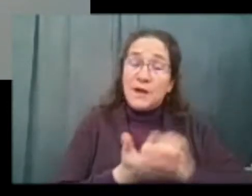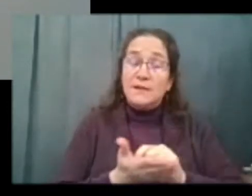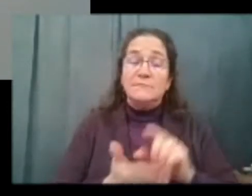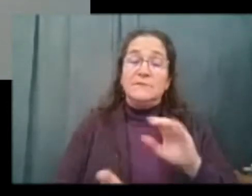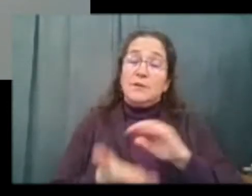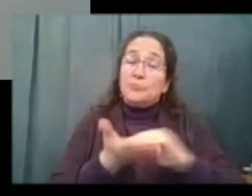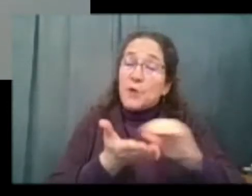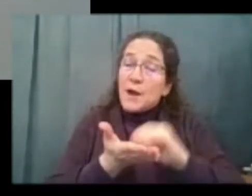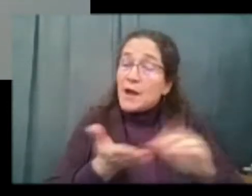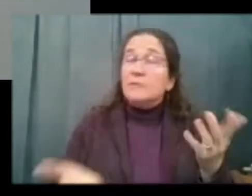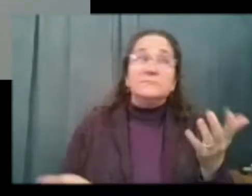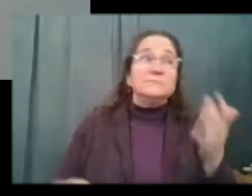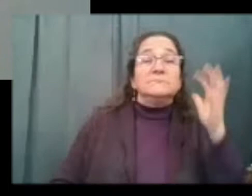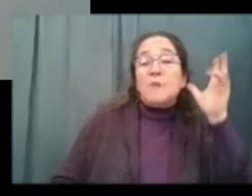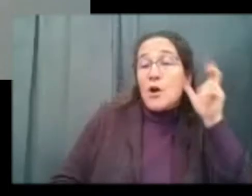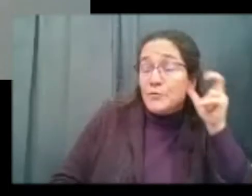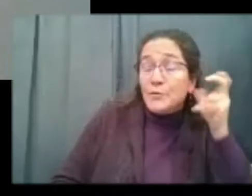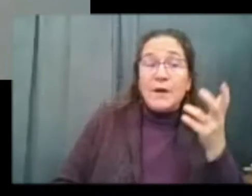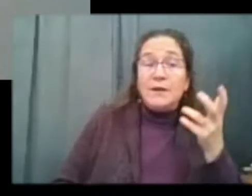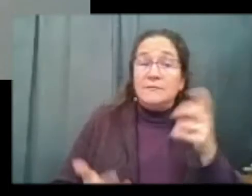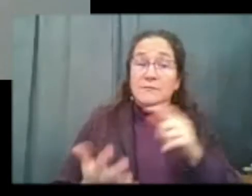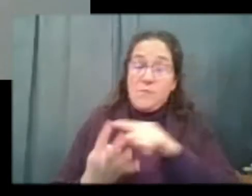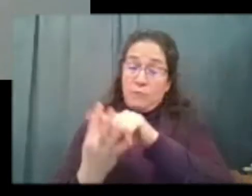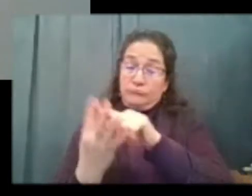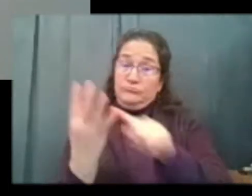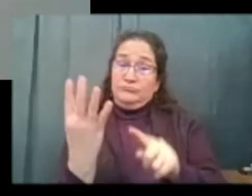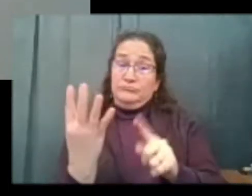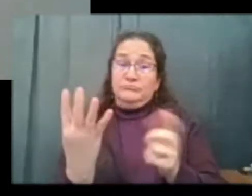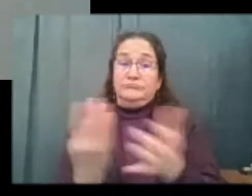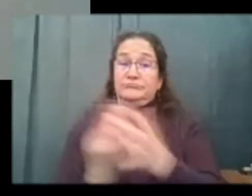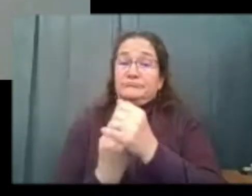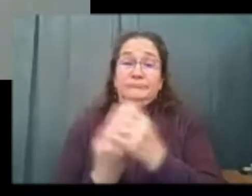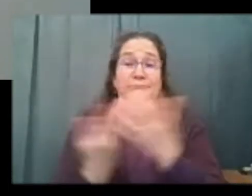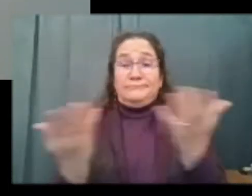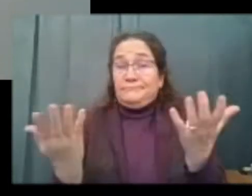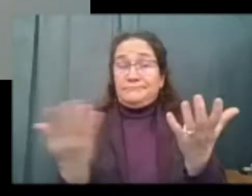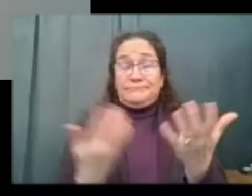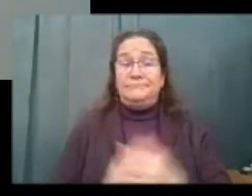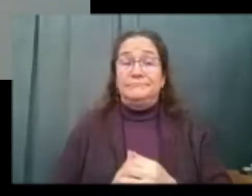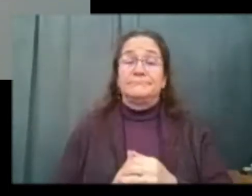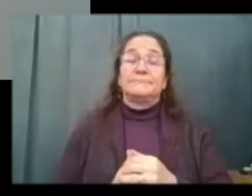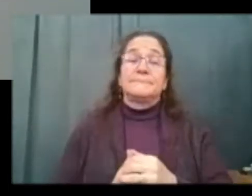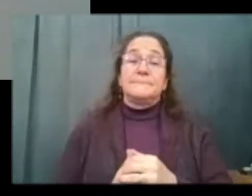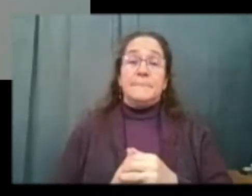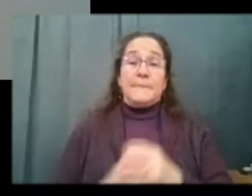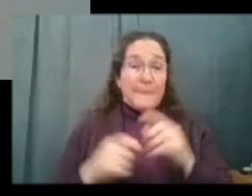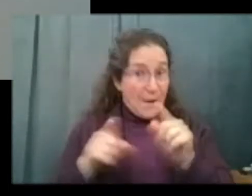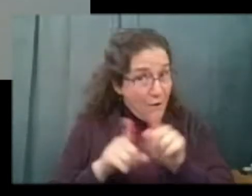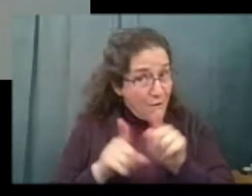and then it can even be a combination of any of those. In addition, it could be objects or symbols,